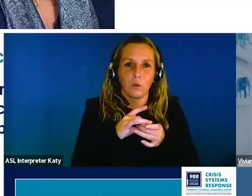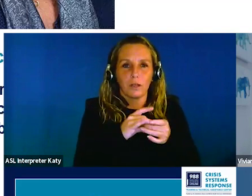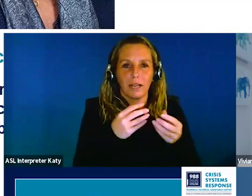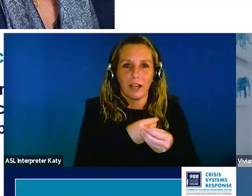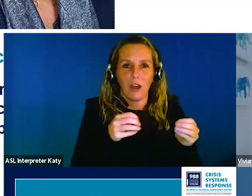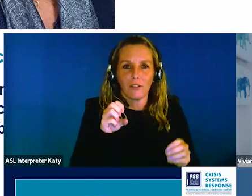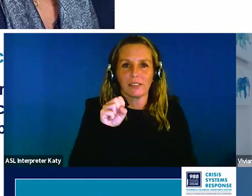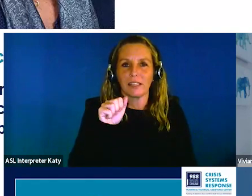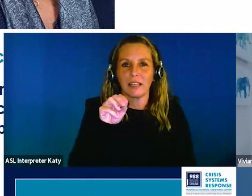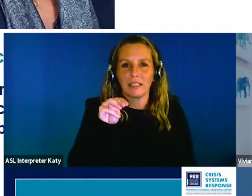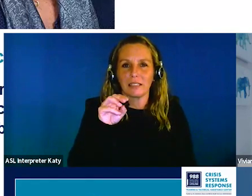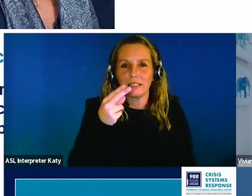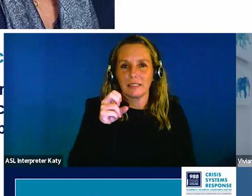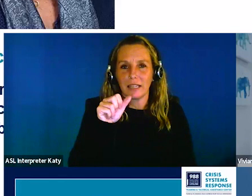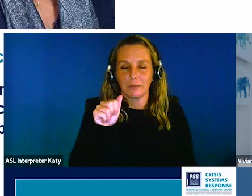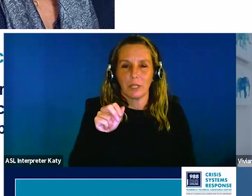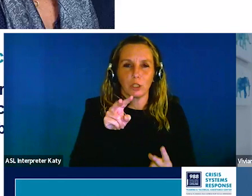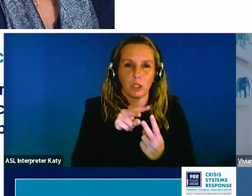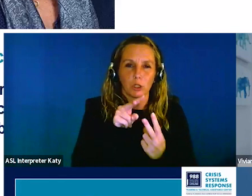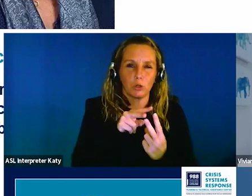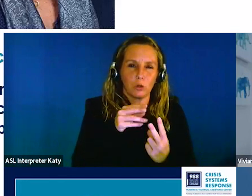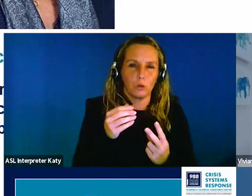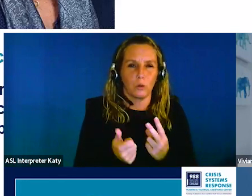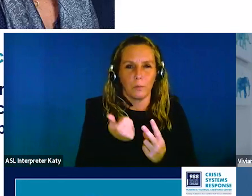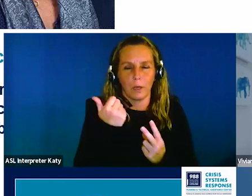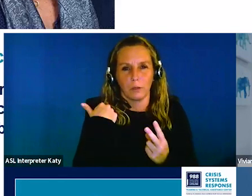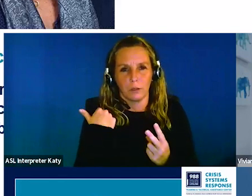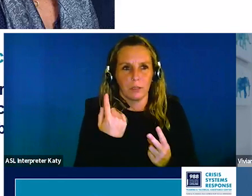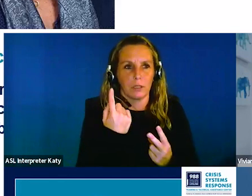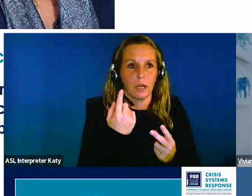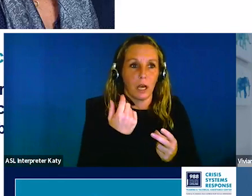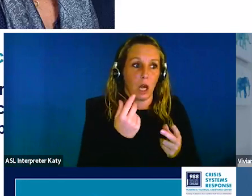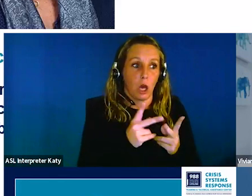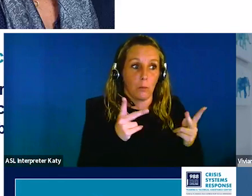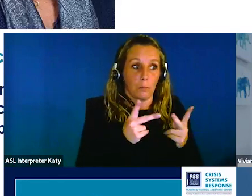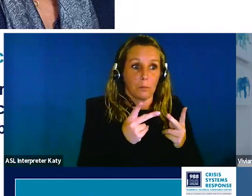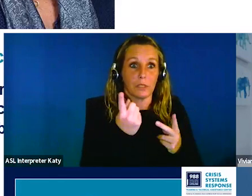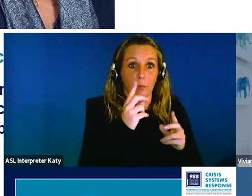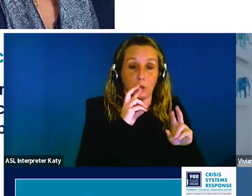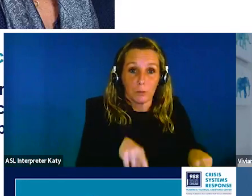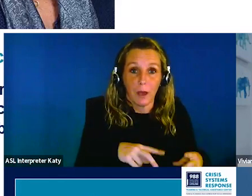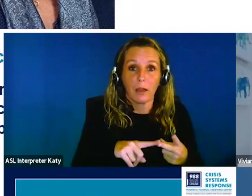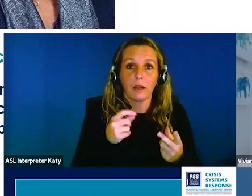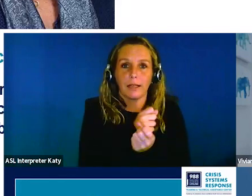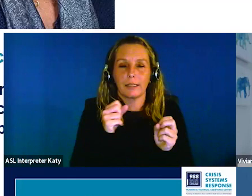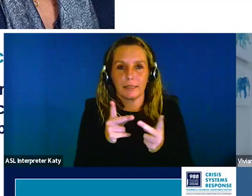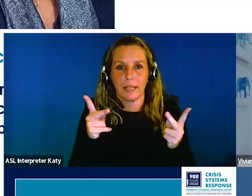She leads to pillars, someone to respond and a safe place for help of the 90 day crisis continuum.